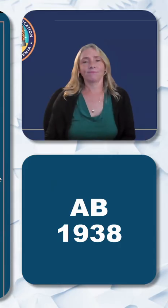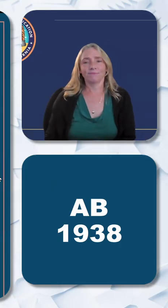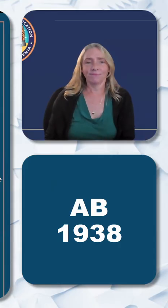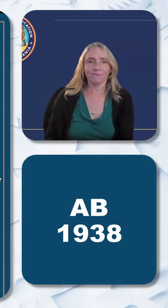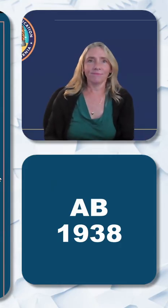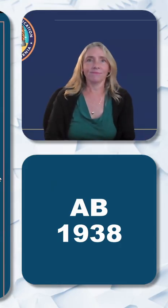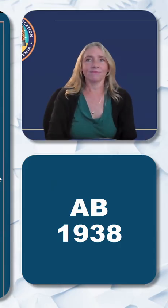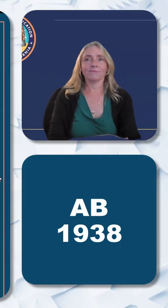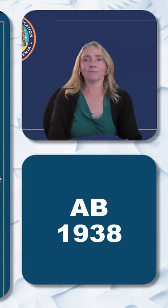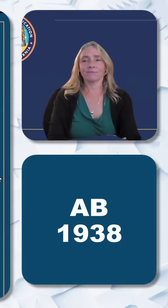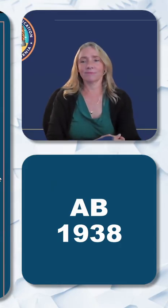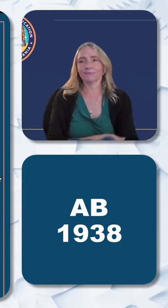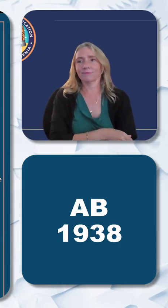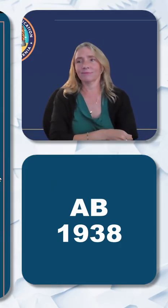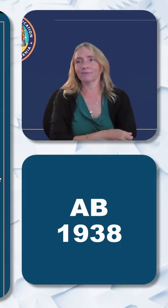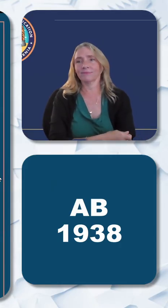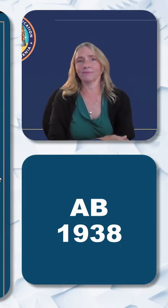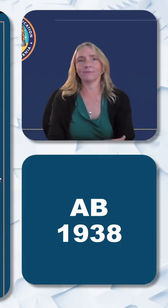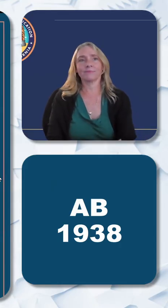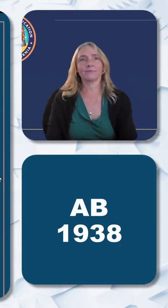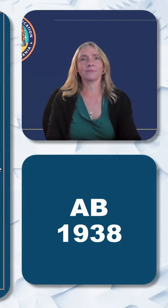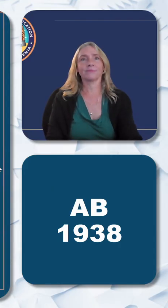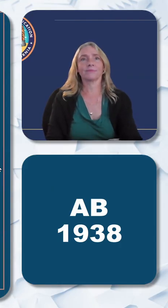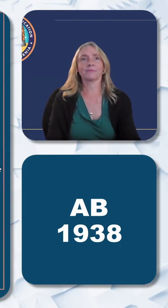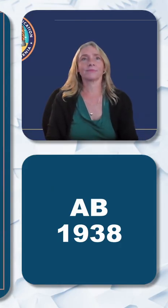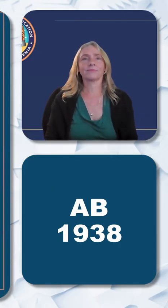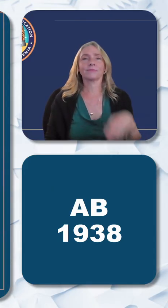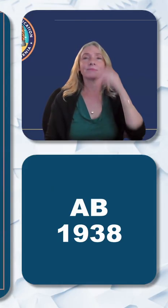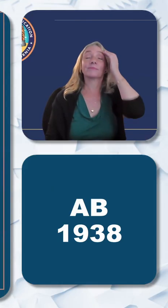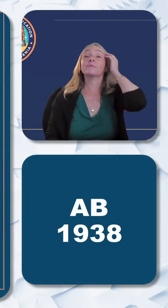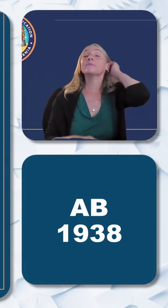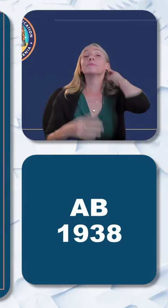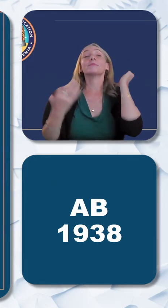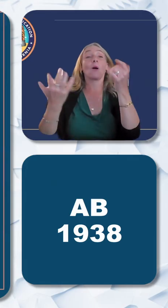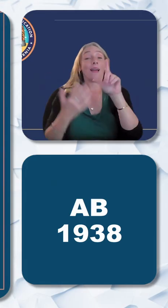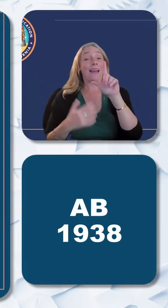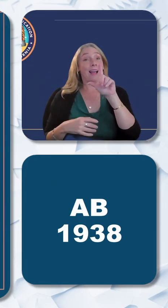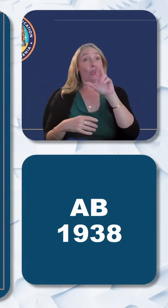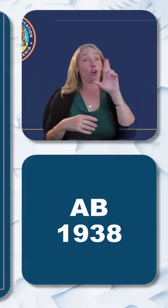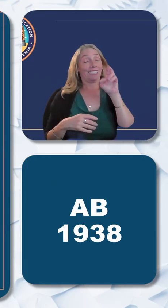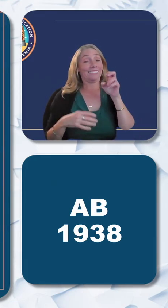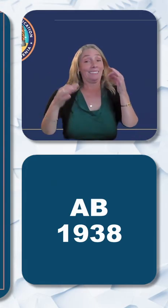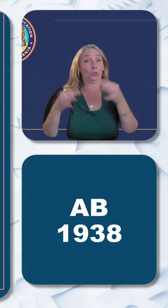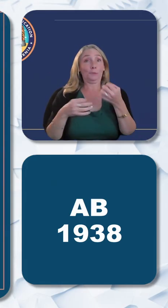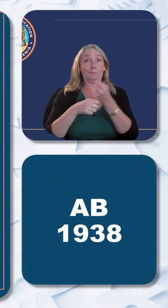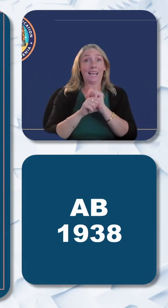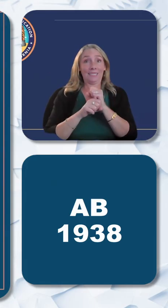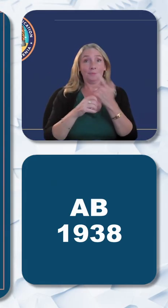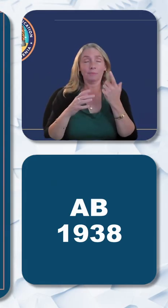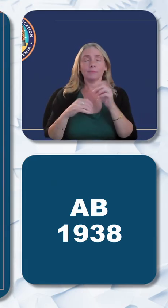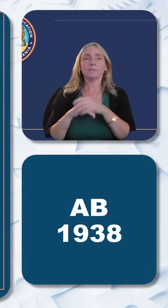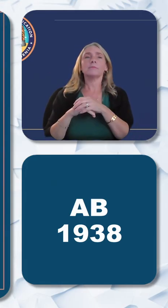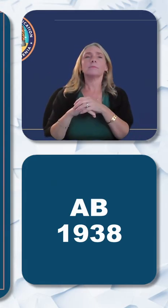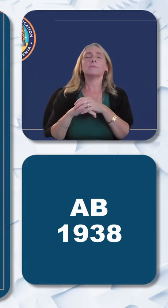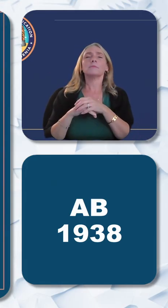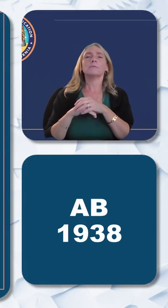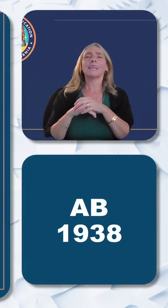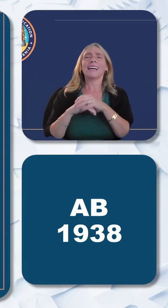interpreter to access the environment around them.